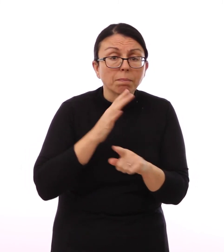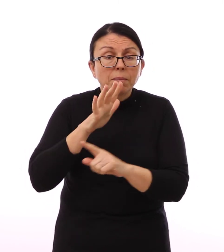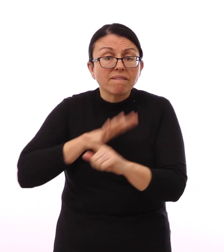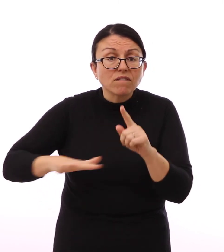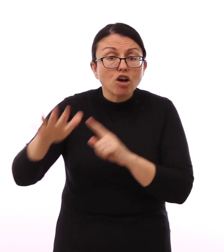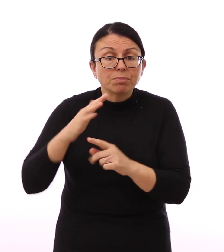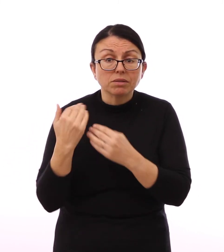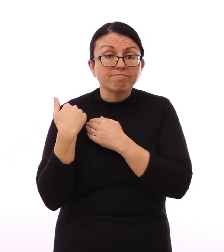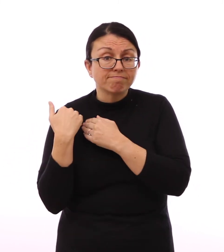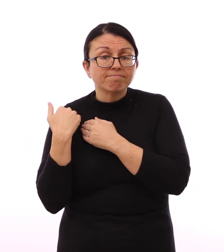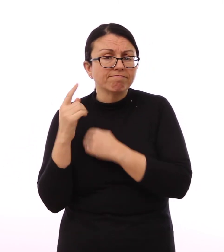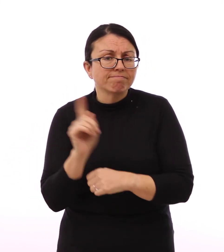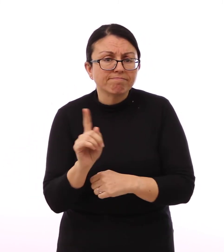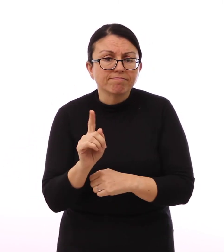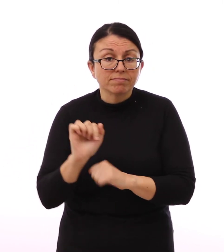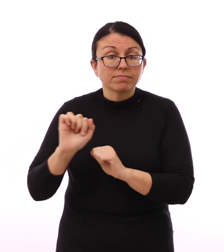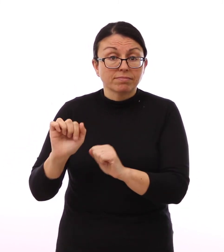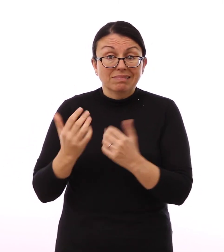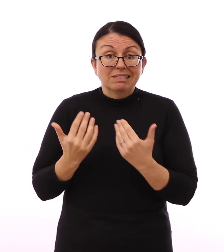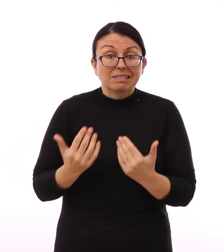and environmental responsibility.